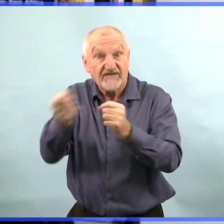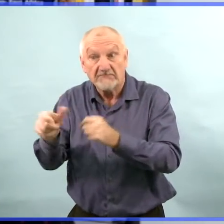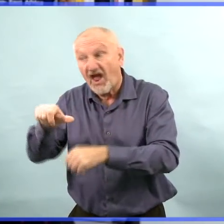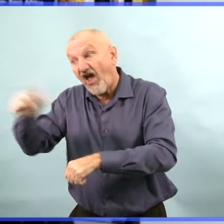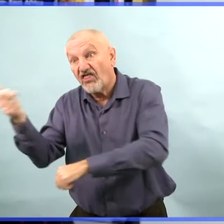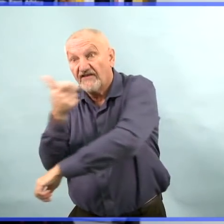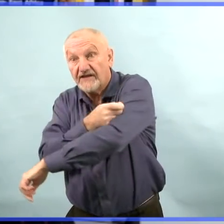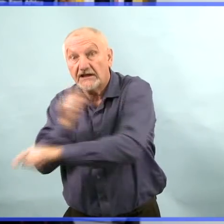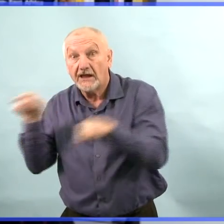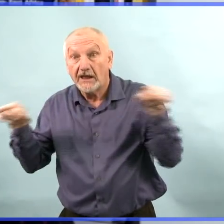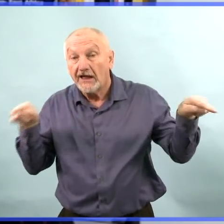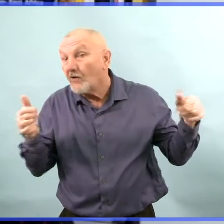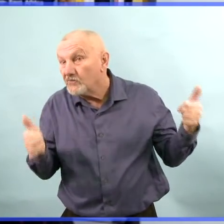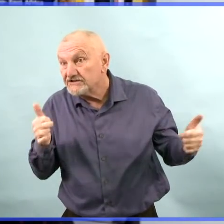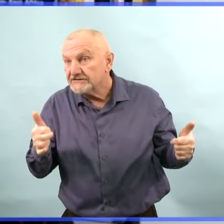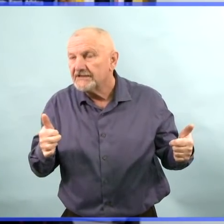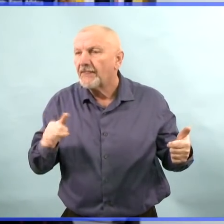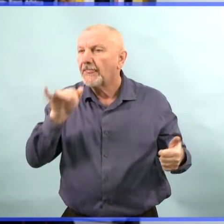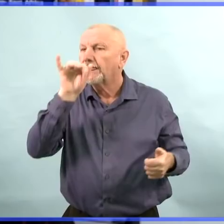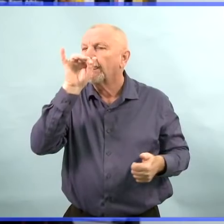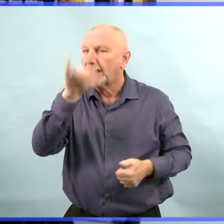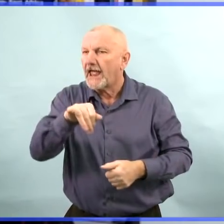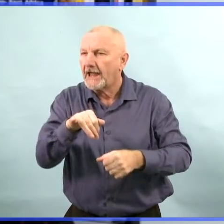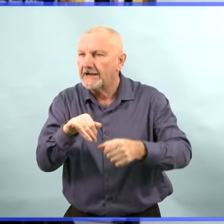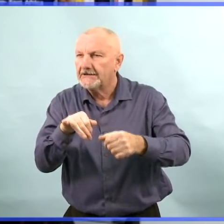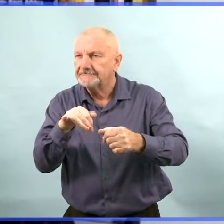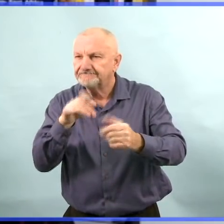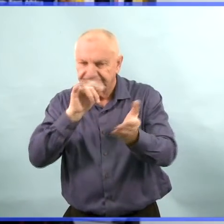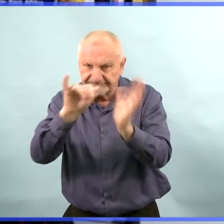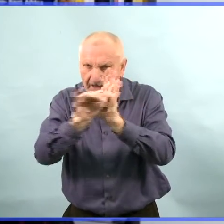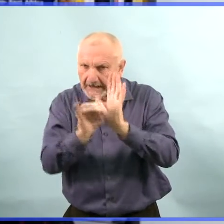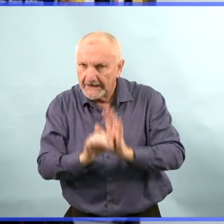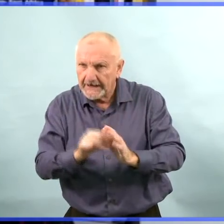holding out for the covet 19 vaccine if those other appointments are already booked